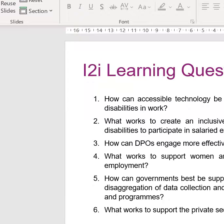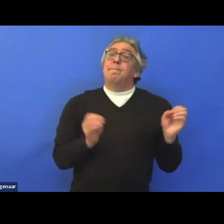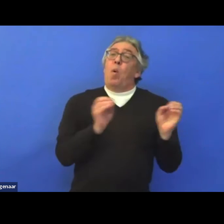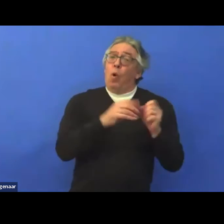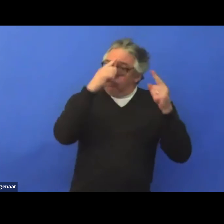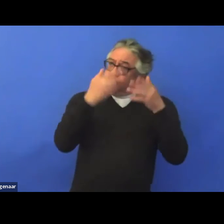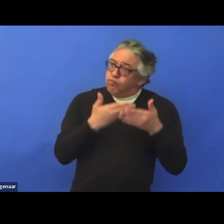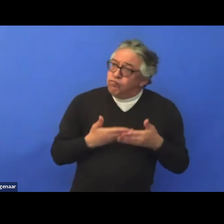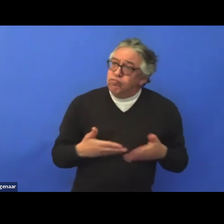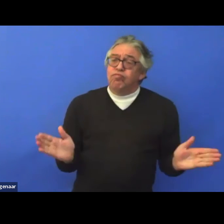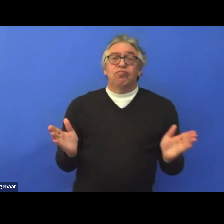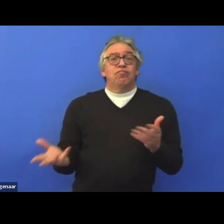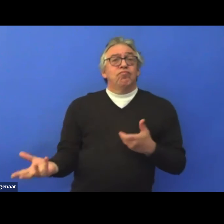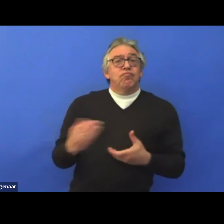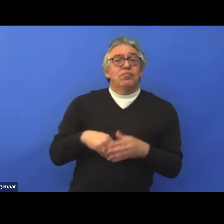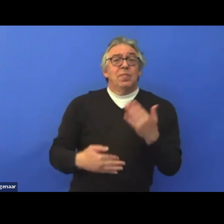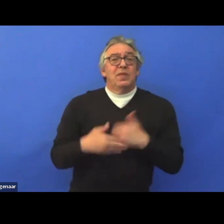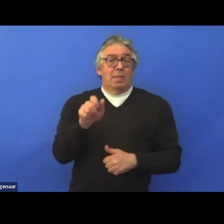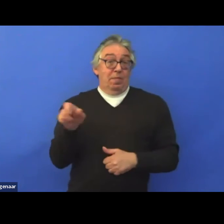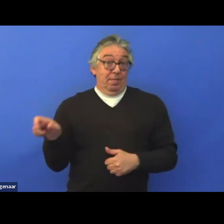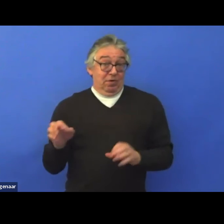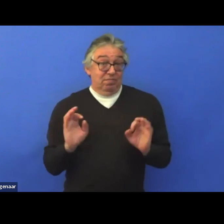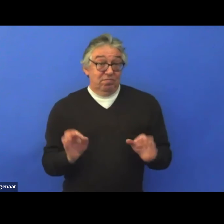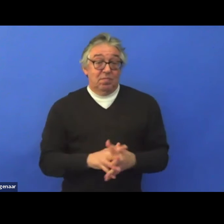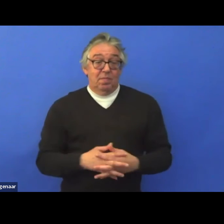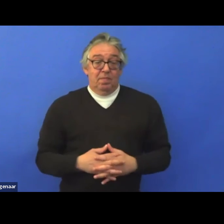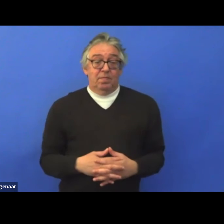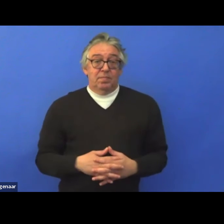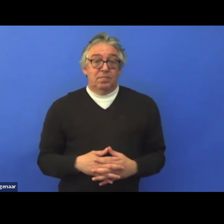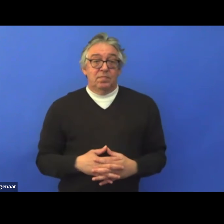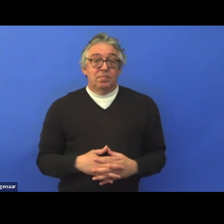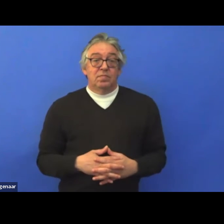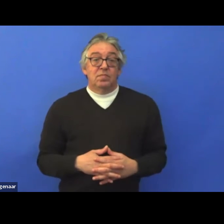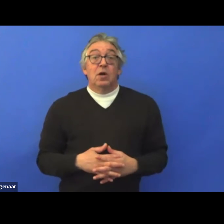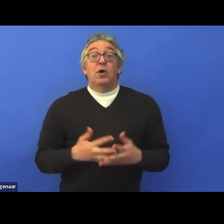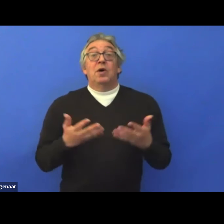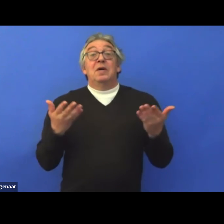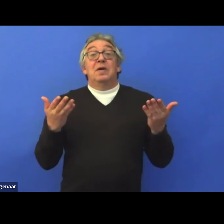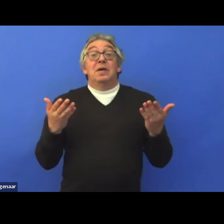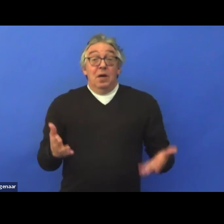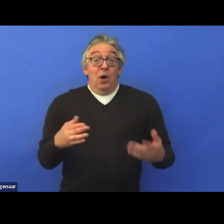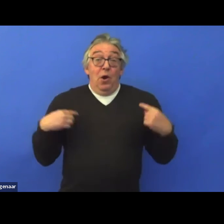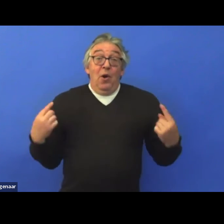I can go back to my notes. So we used a number of different approaches